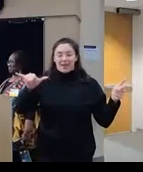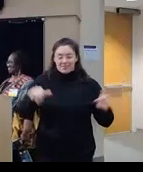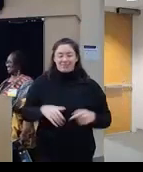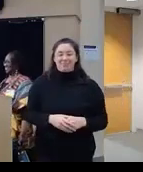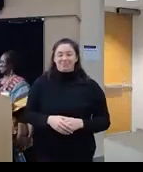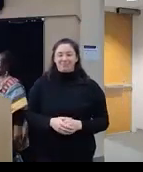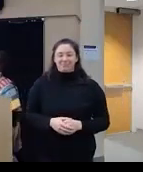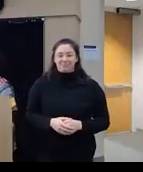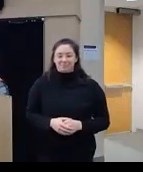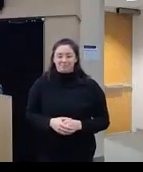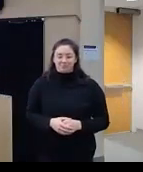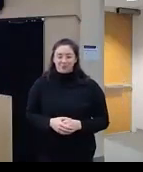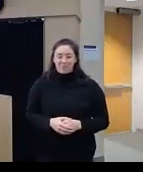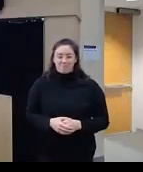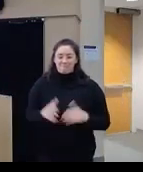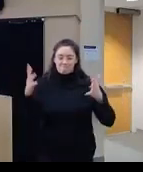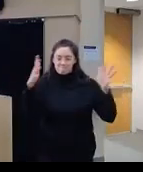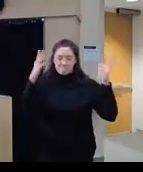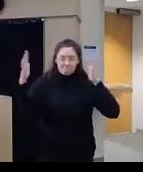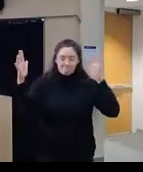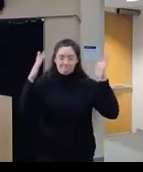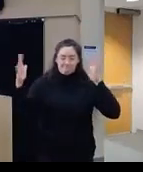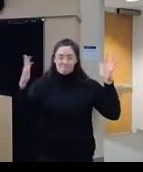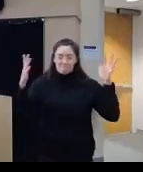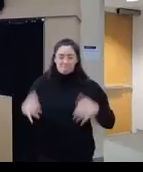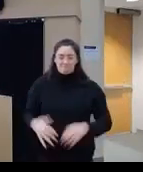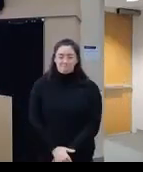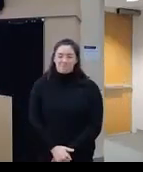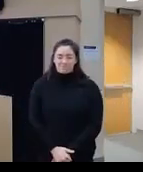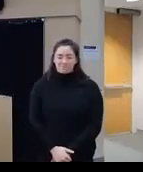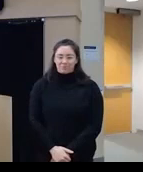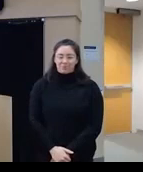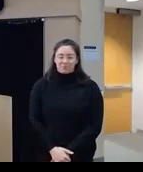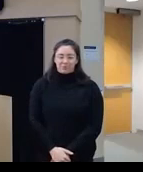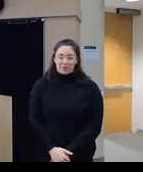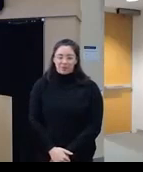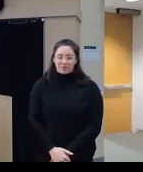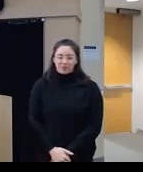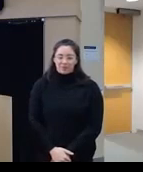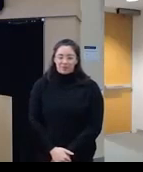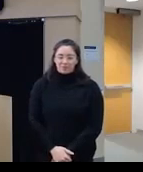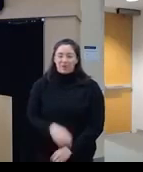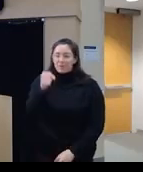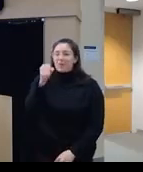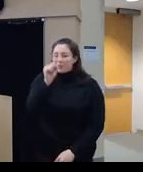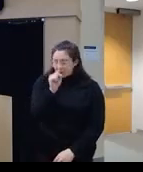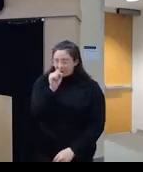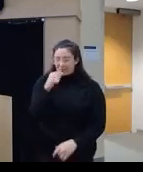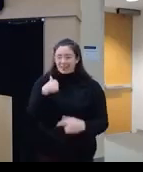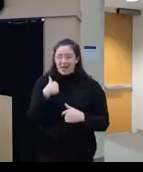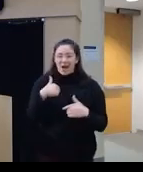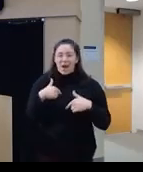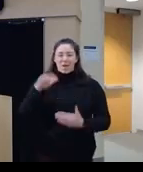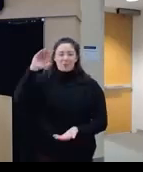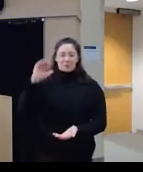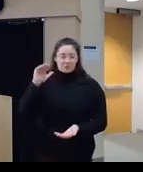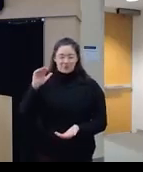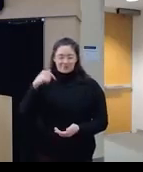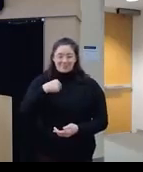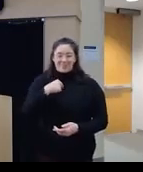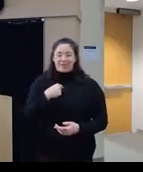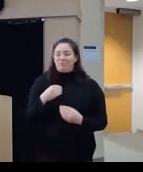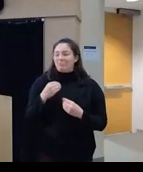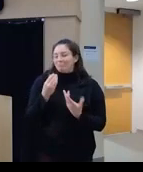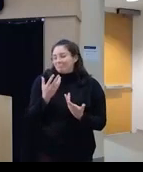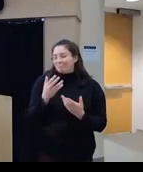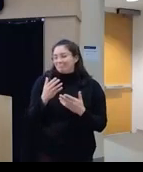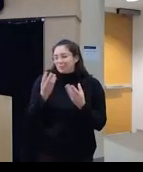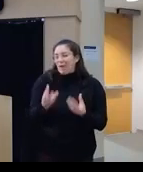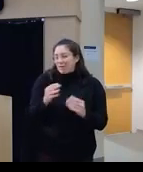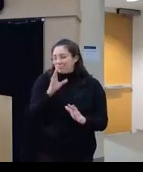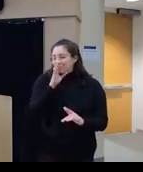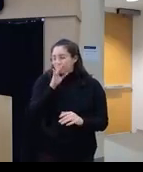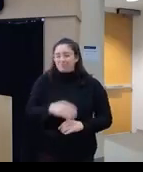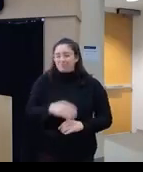you I'm going to move that down because I'm short and softspoken but I am really so excited and